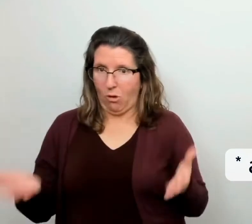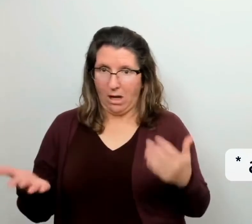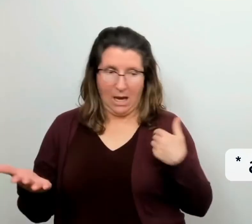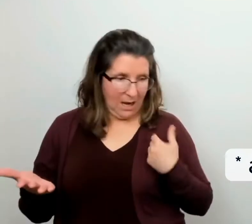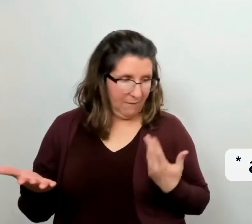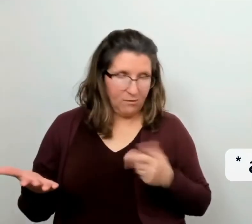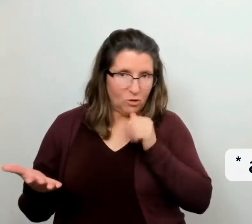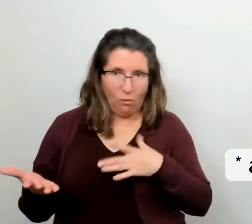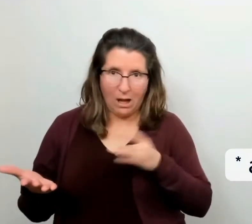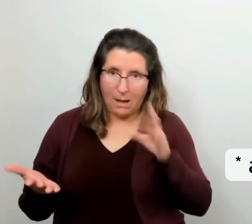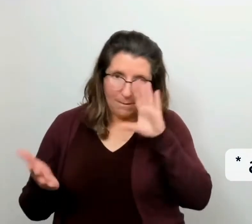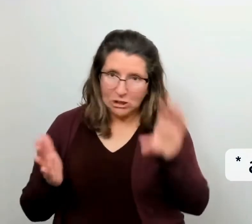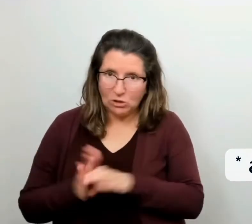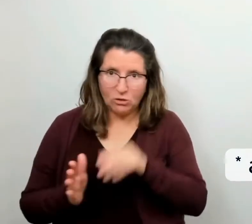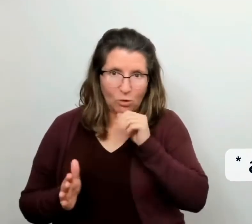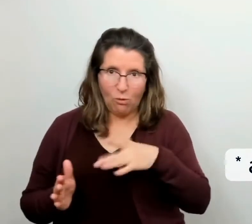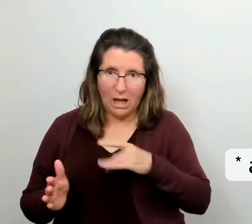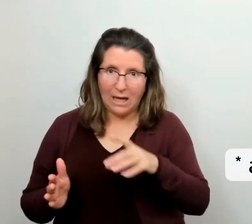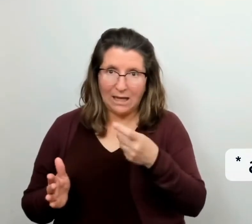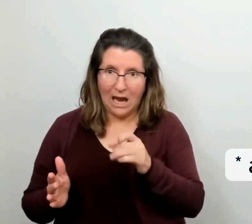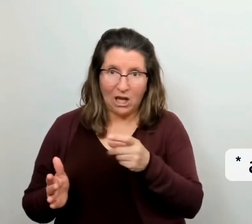Using textbooks limits you to what the authors thought important.